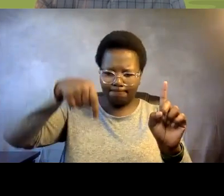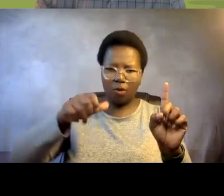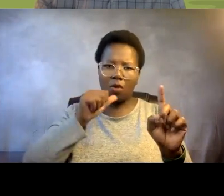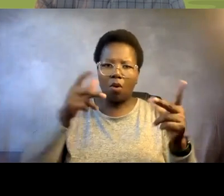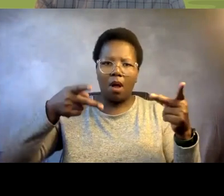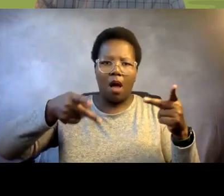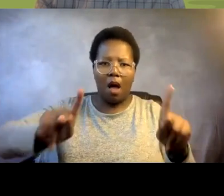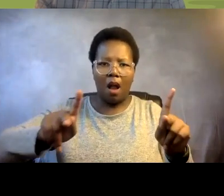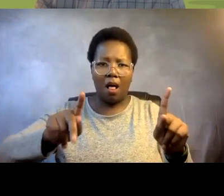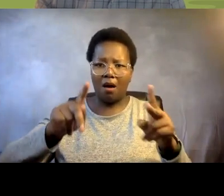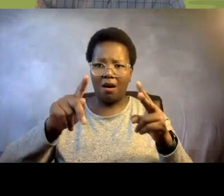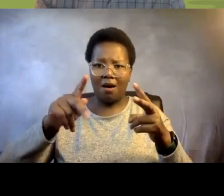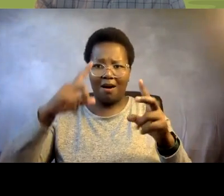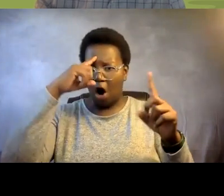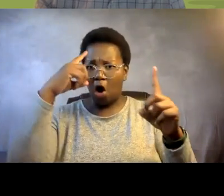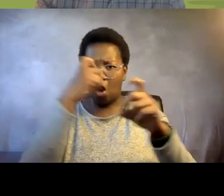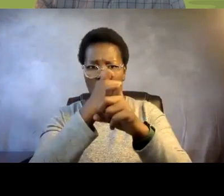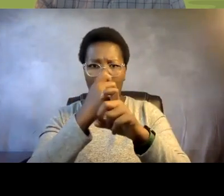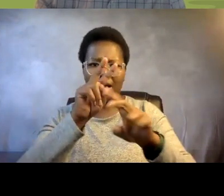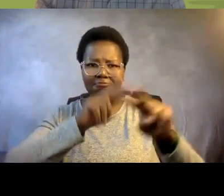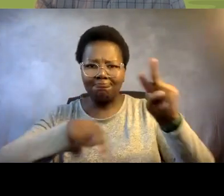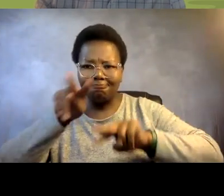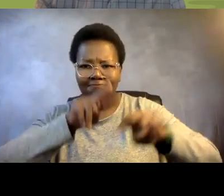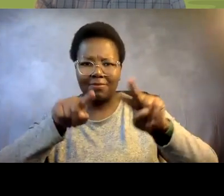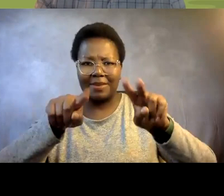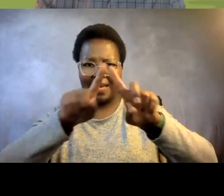in evaluating the page and there's some other issues here as well, but that's the kind of test